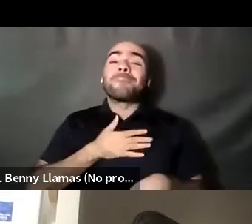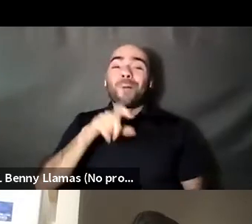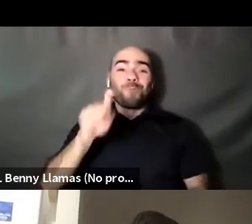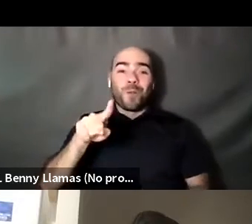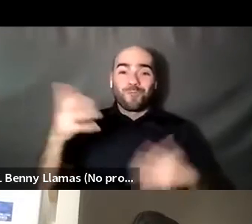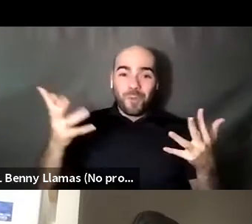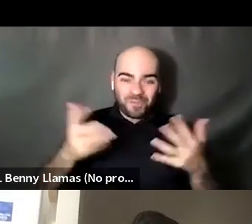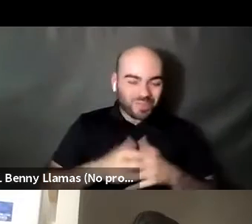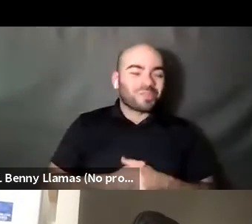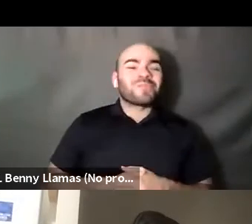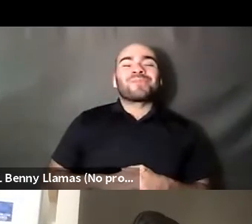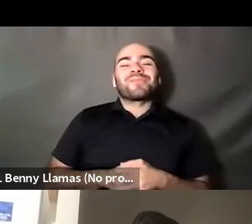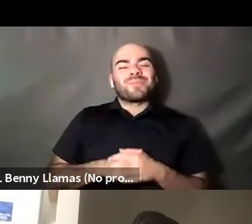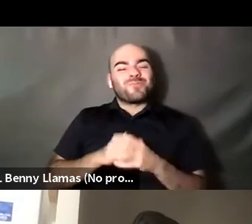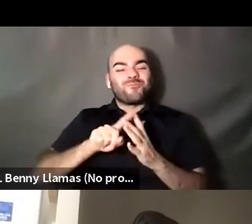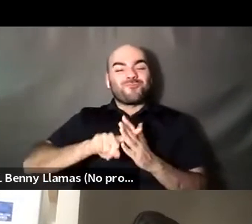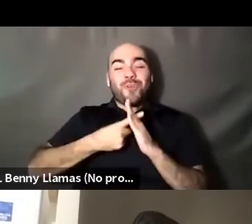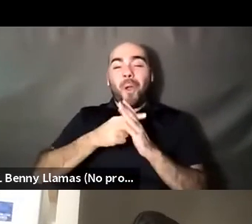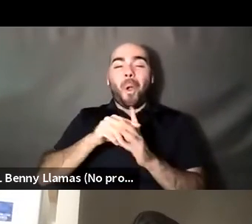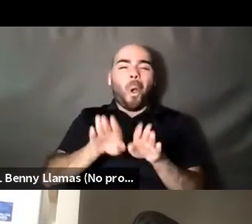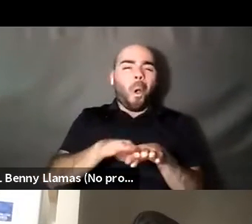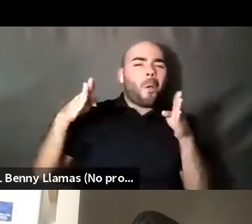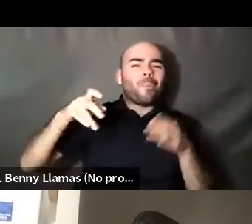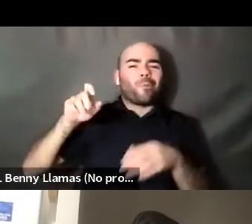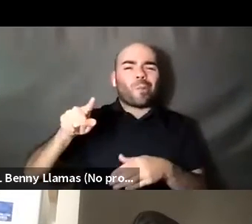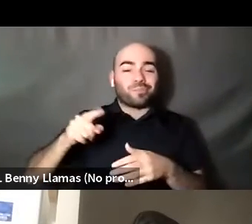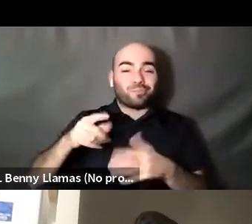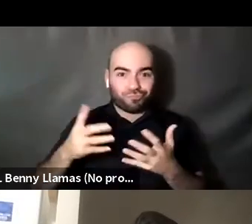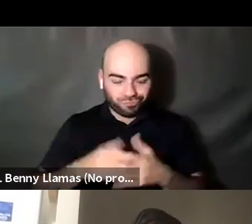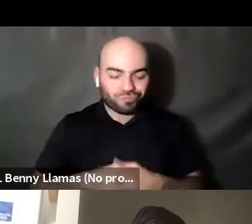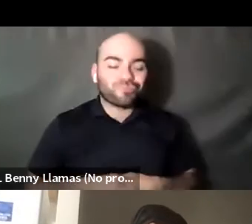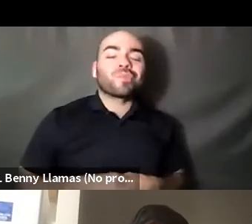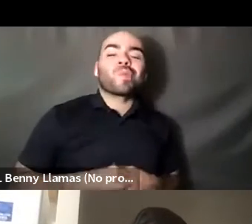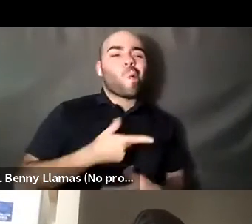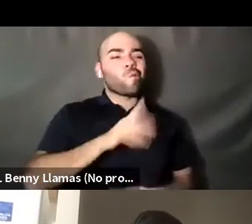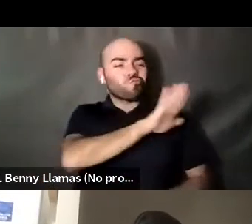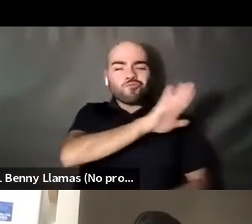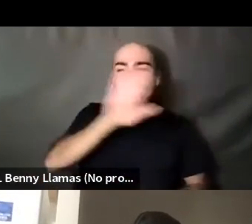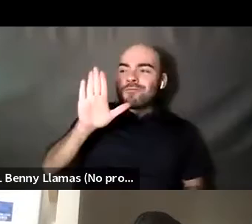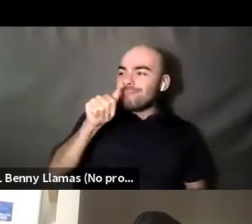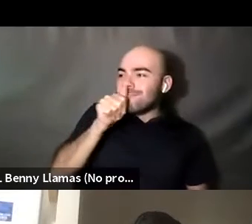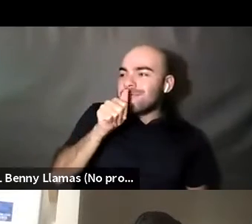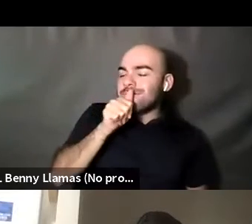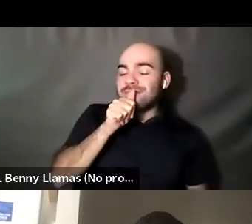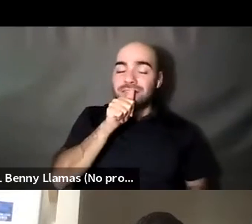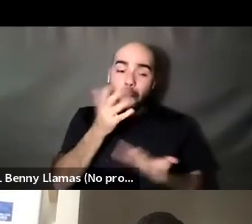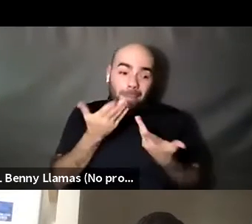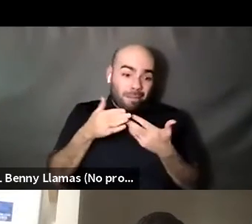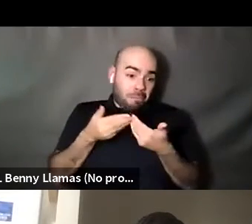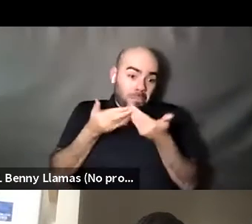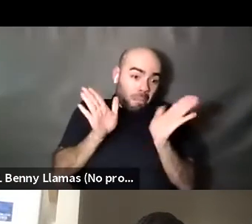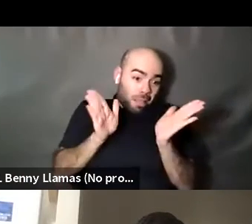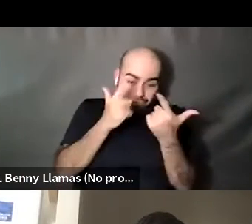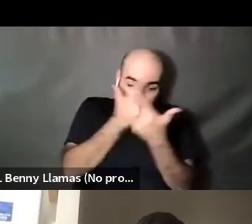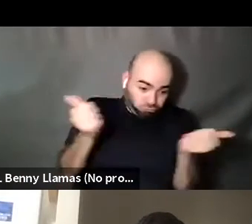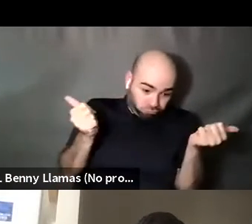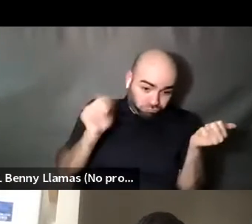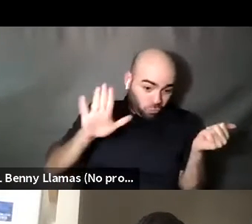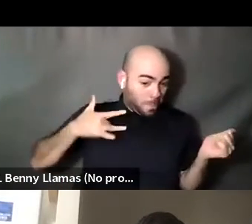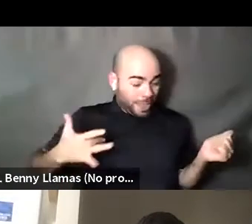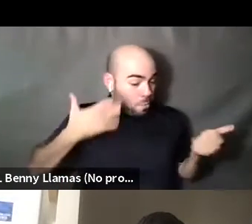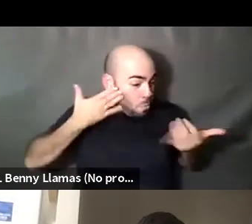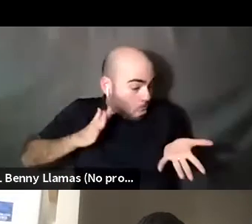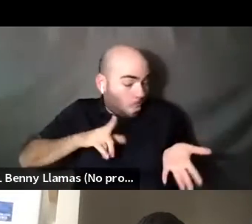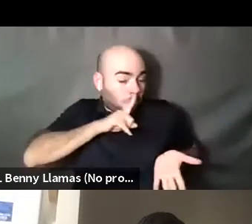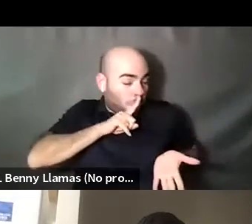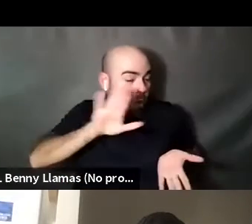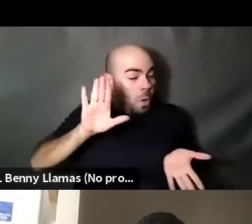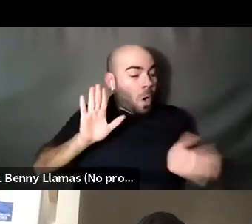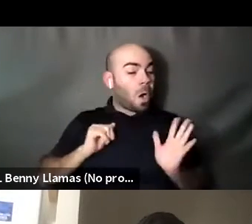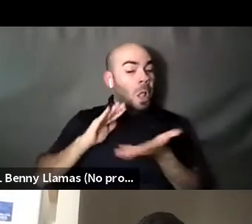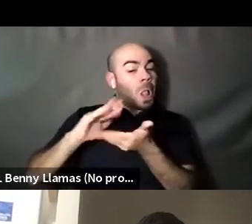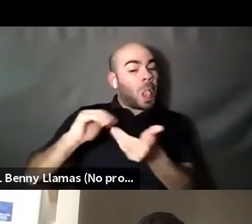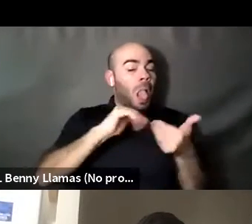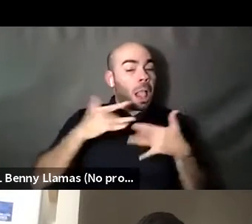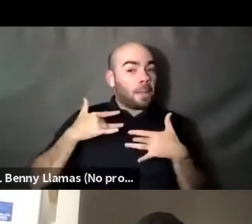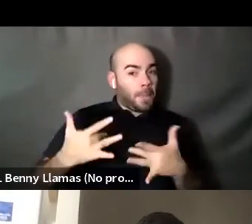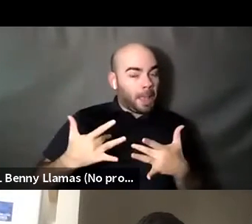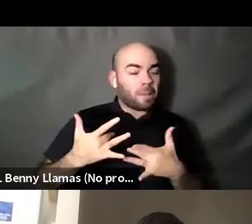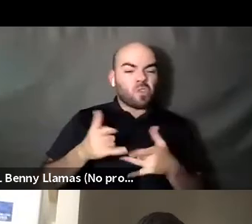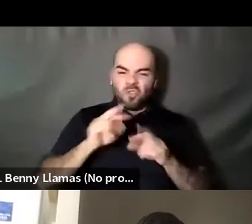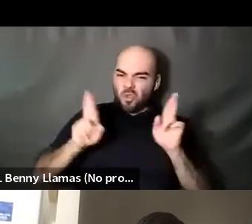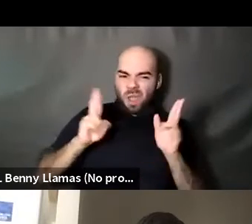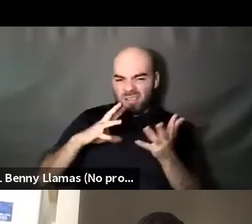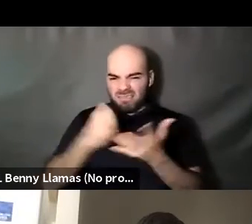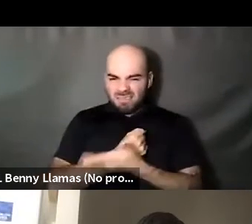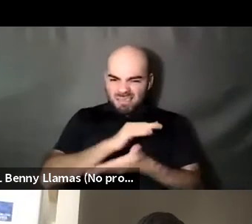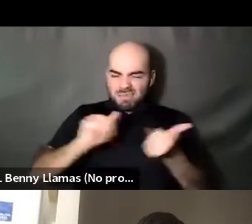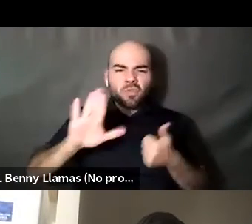Kenyon Farrow (he/him/his): To get started, is, you know, and you're kind of private, you know, or maybe public depending on how you get down. But yo, you know, sexy time when you your regular pop in what's your, what's your soundtrack. What's your playlist.